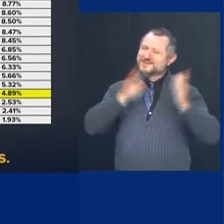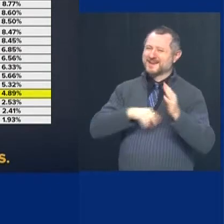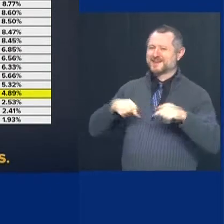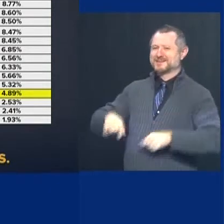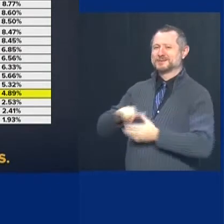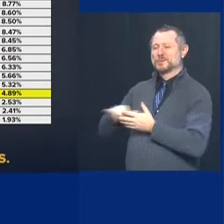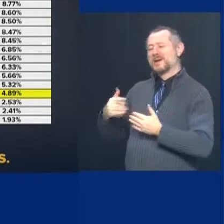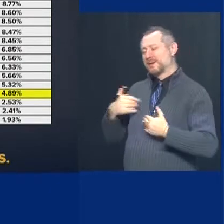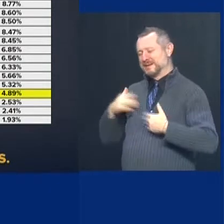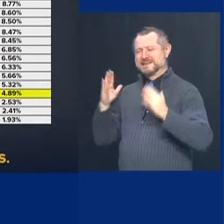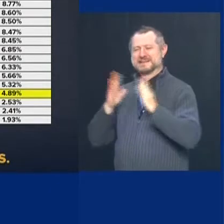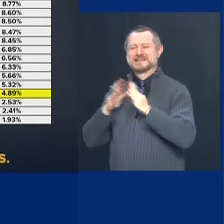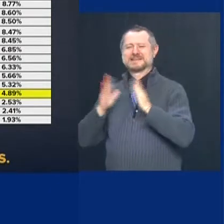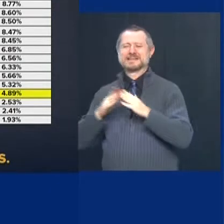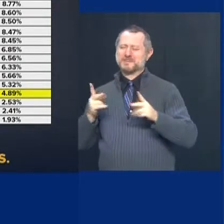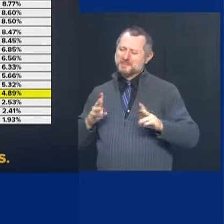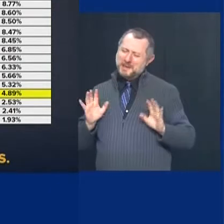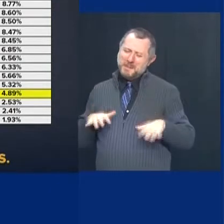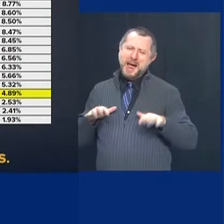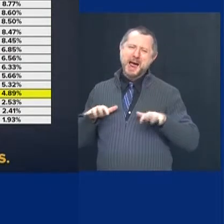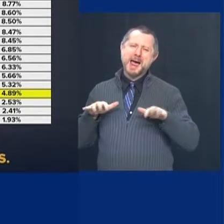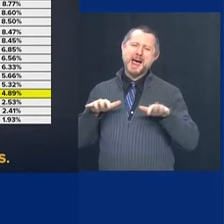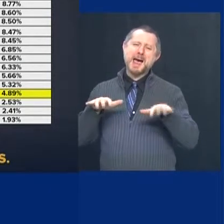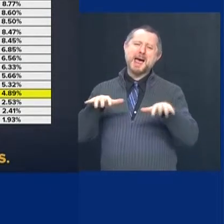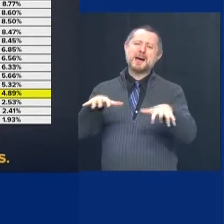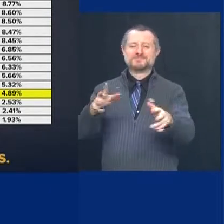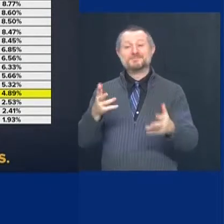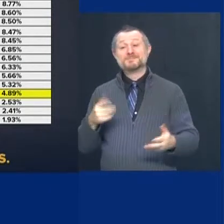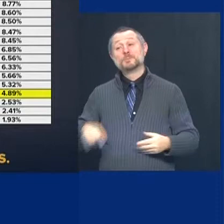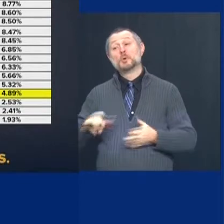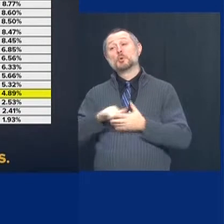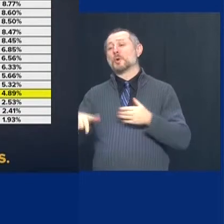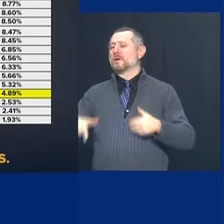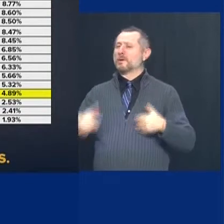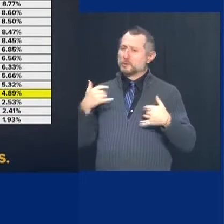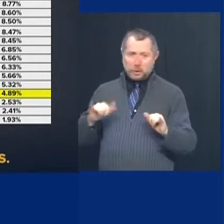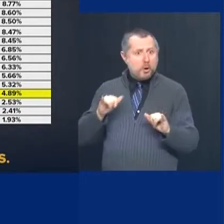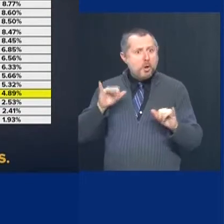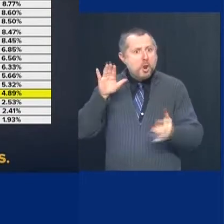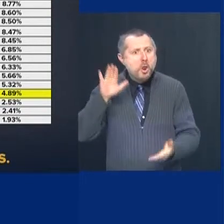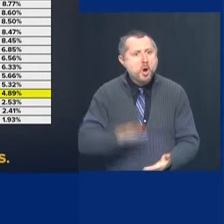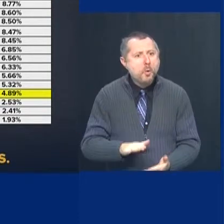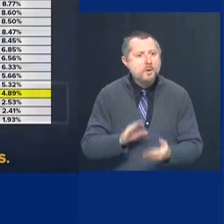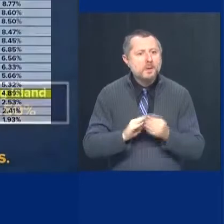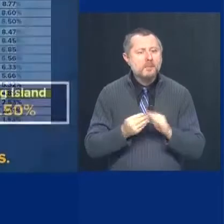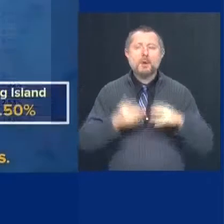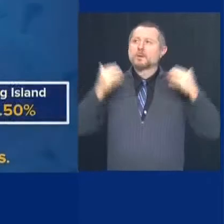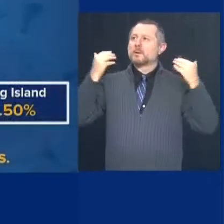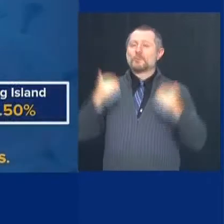ONLY MAINE, VERMONT, HOOAWAII ARE LOWER THAN WE ARE. AND MAINE, VERMONT, HAWAII, BEAUTIFUL, BUT DIFFERENT THAN